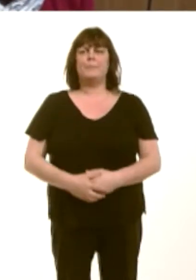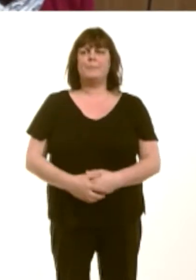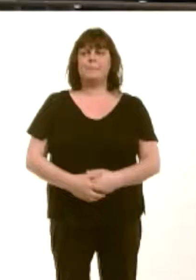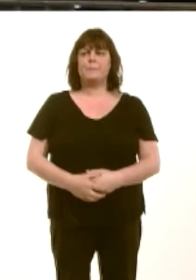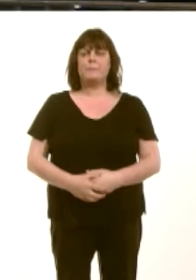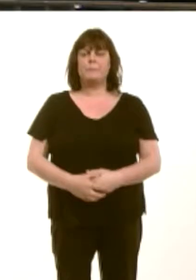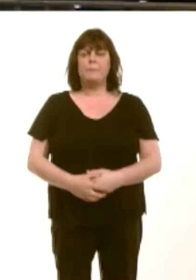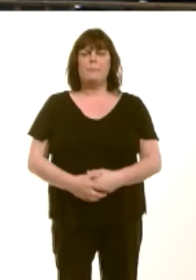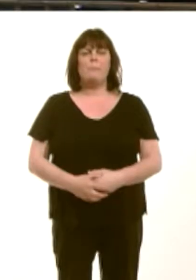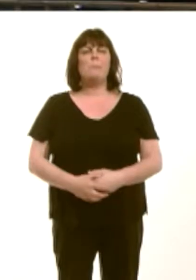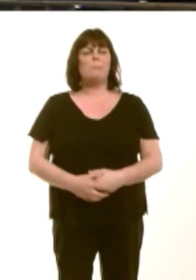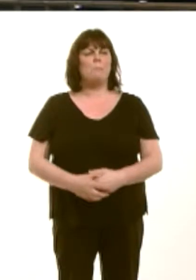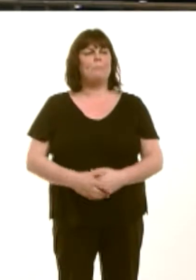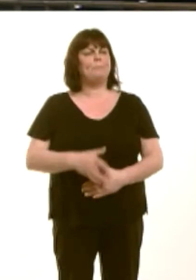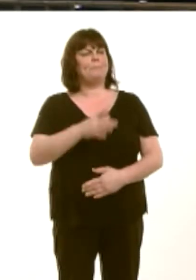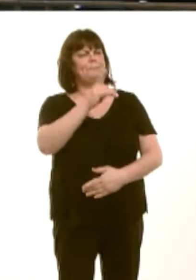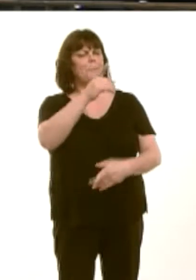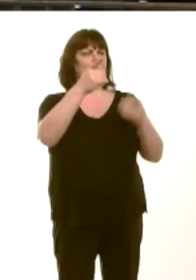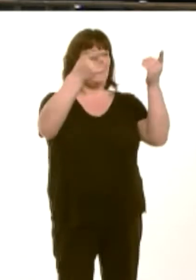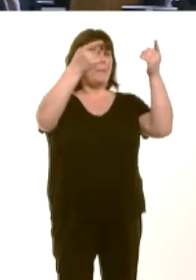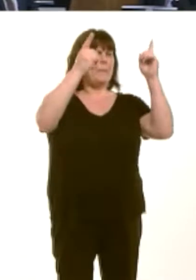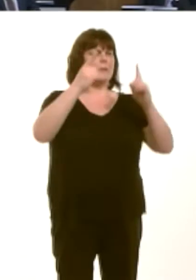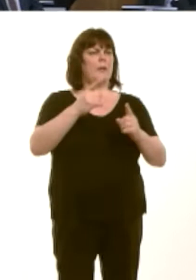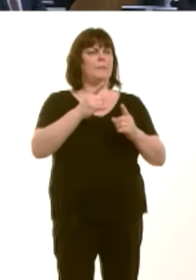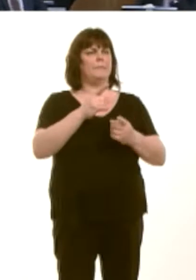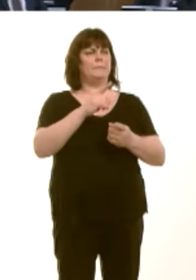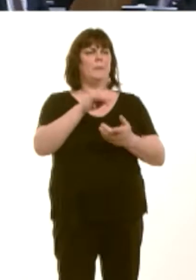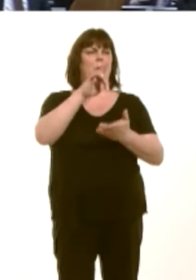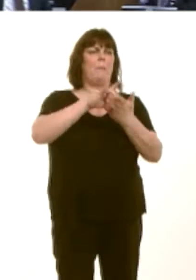Joyce Watson: First Minister, the Mid Wales Healthcare Study explored the challenge facing